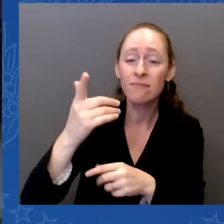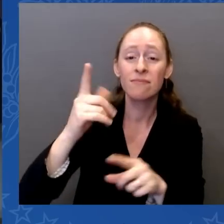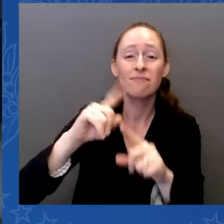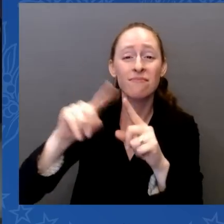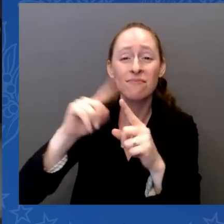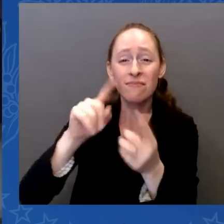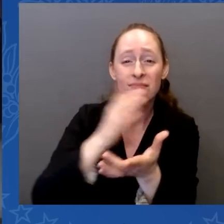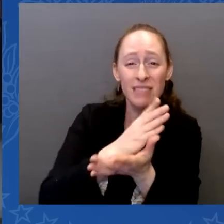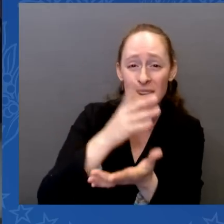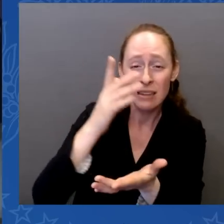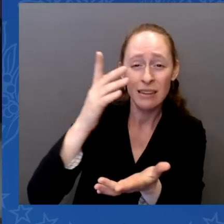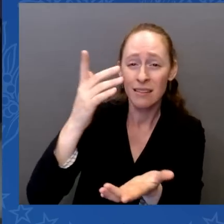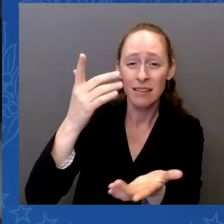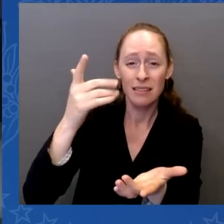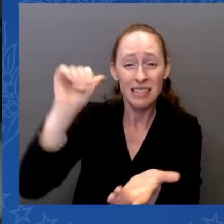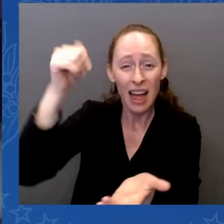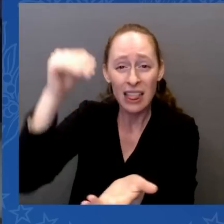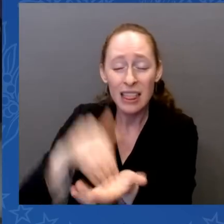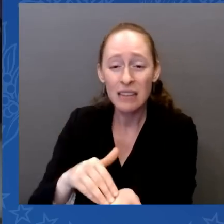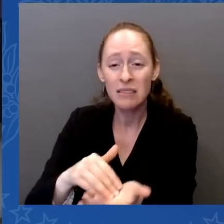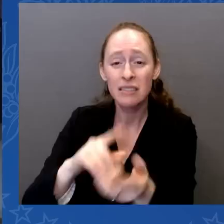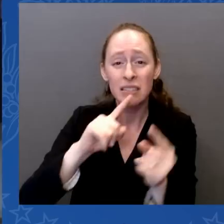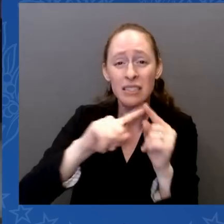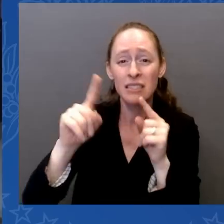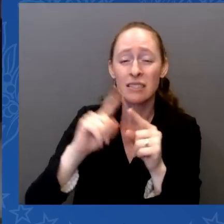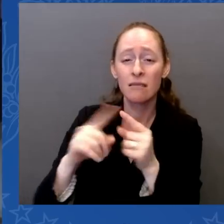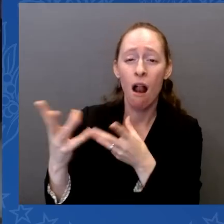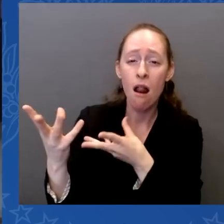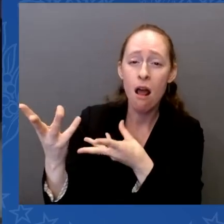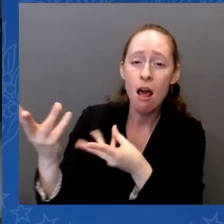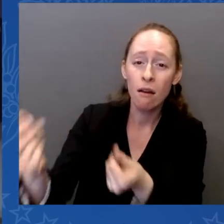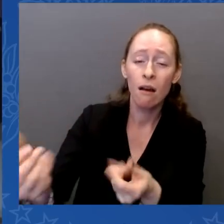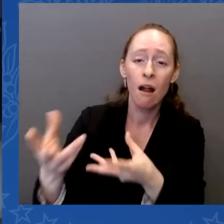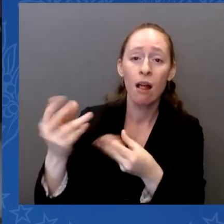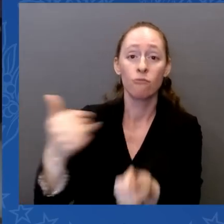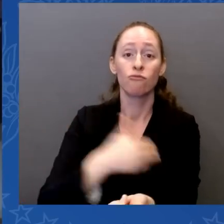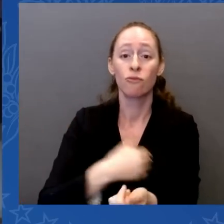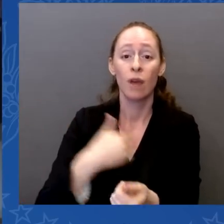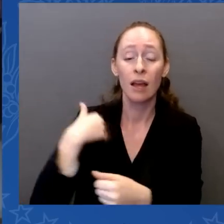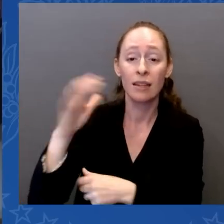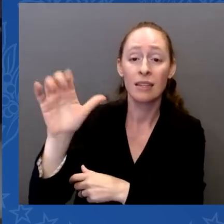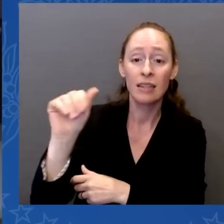Many people on Medicare skip those cancer drugs that they need because they can't afford them.